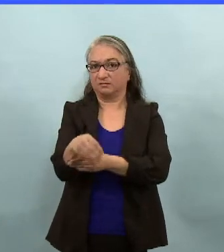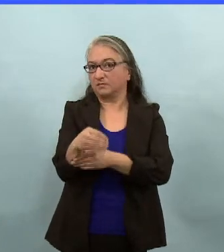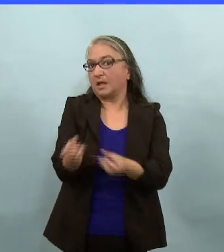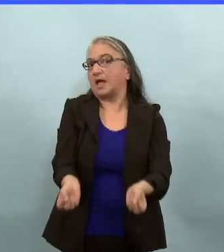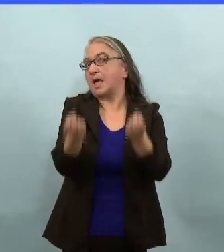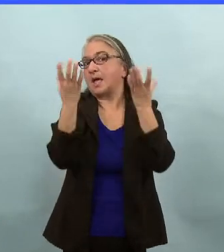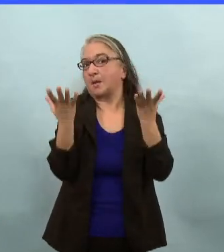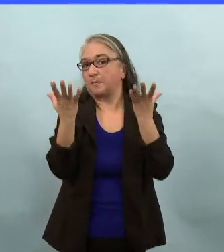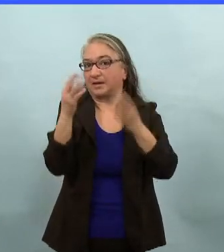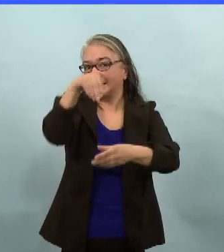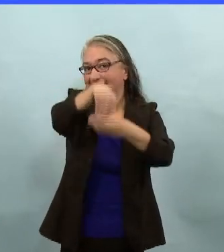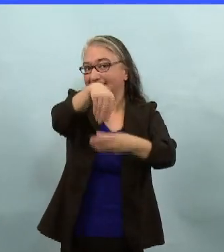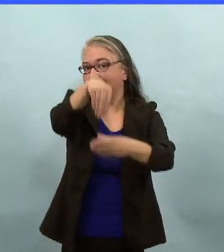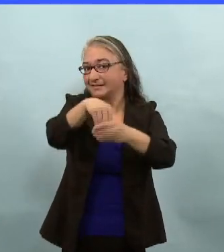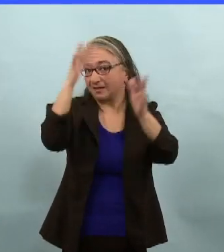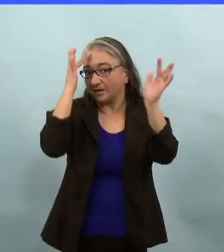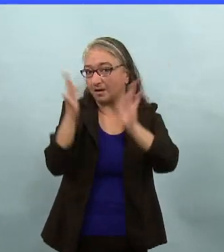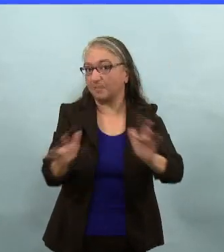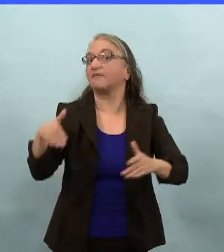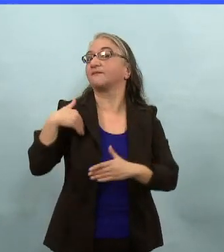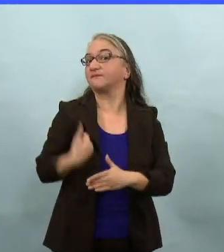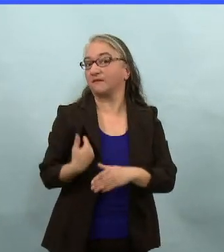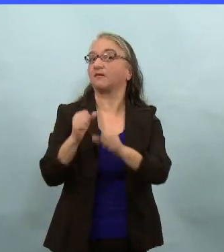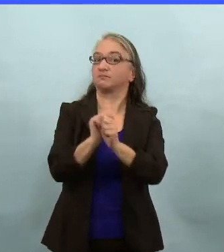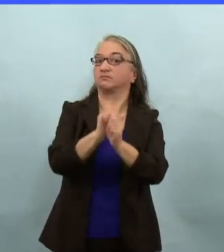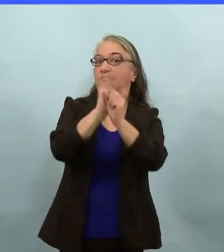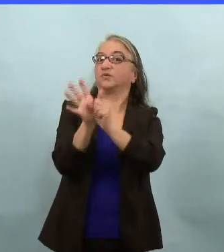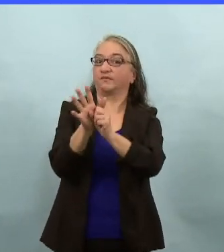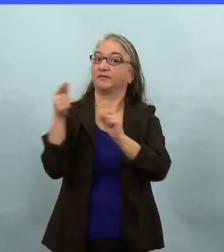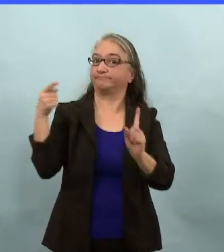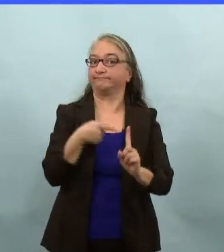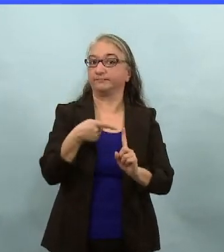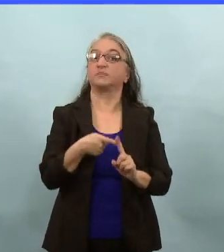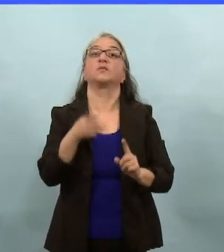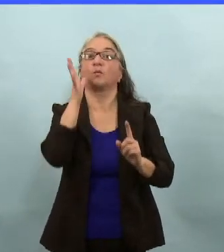isn't just challenging for us we've been asking for similar numbers from other jurisdictions right